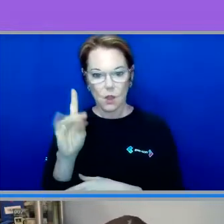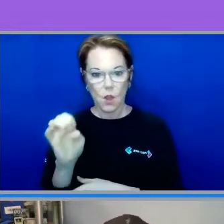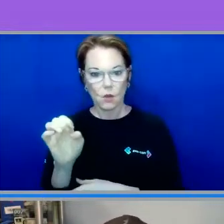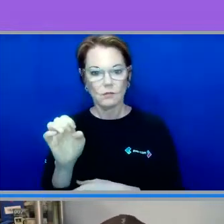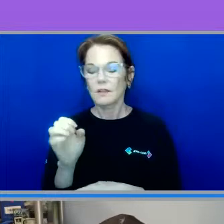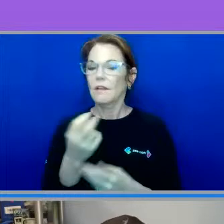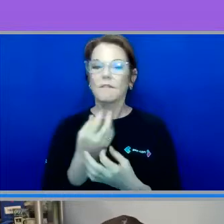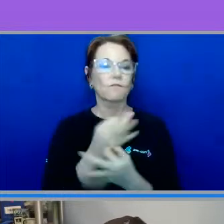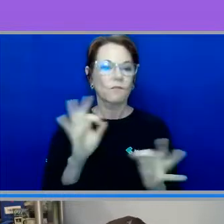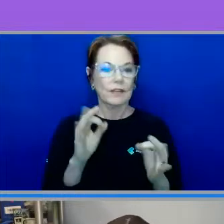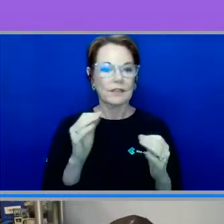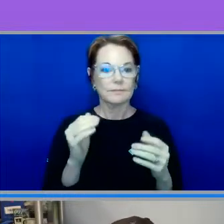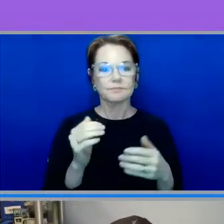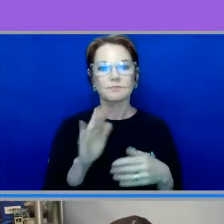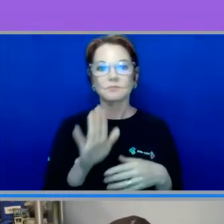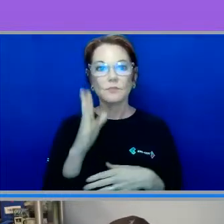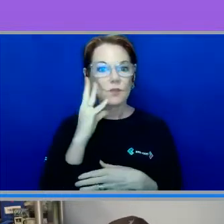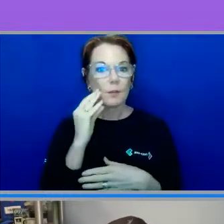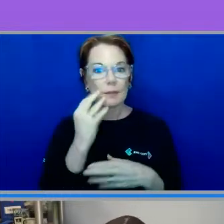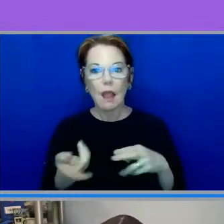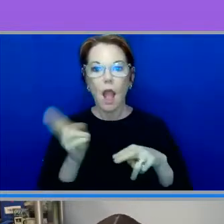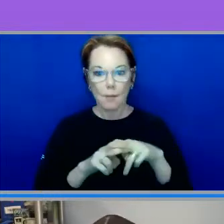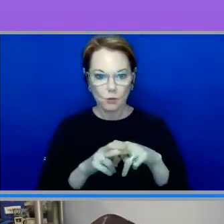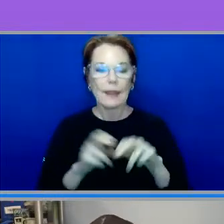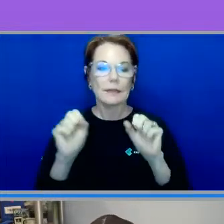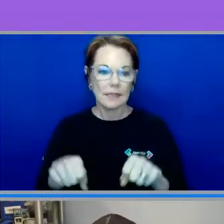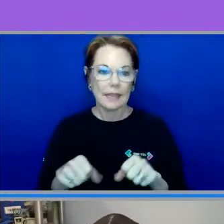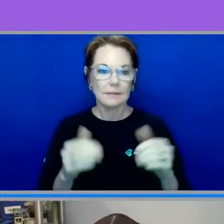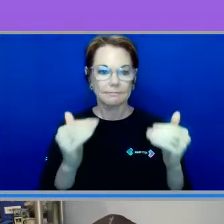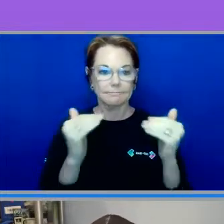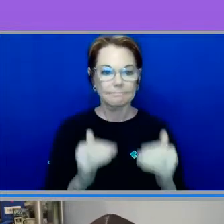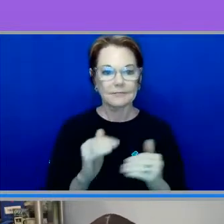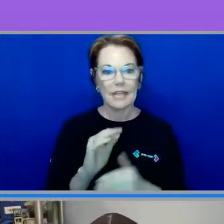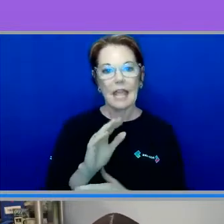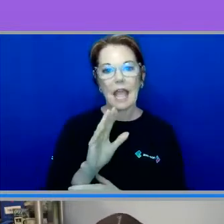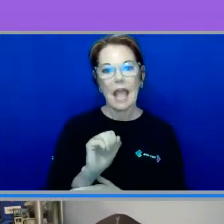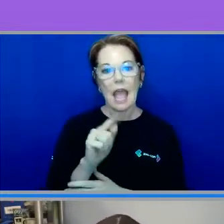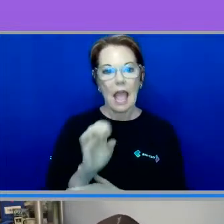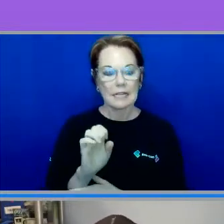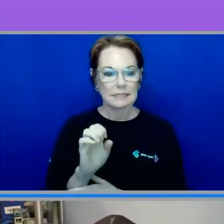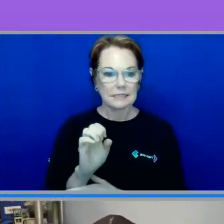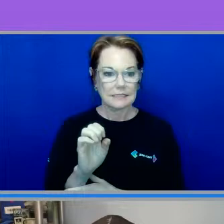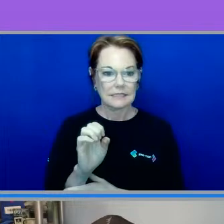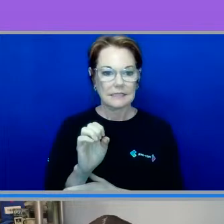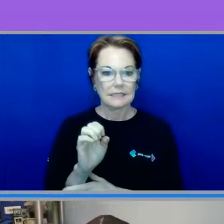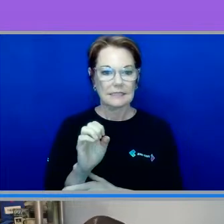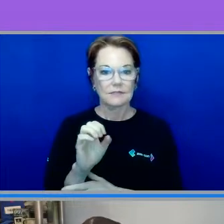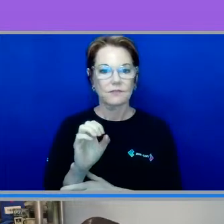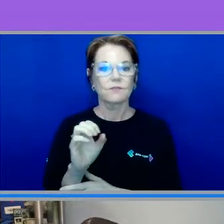upgrade your experience and get loads more. Axe DevTools for web